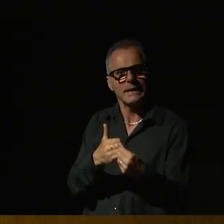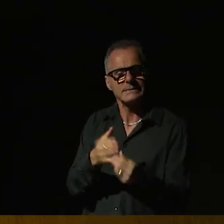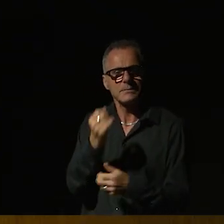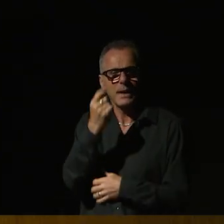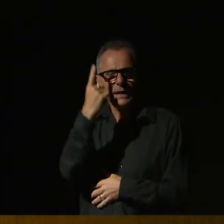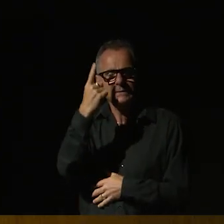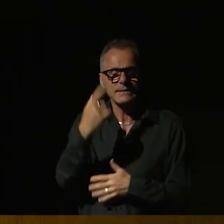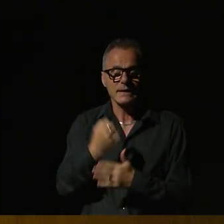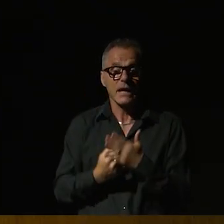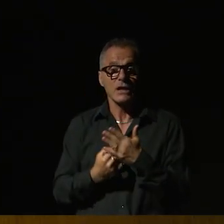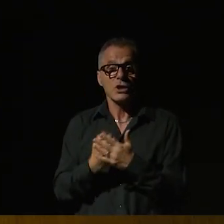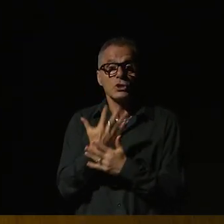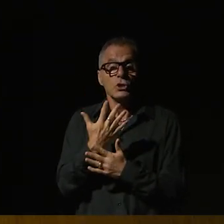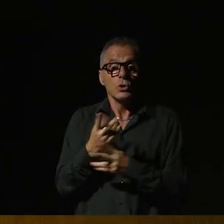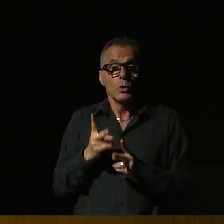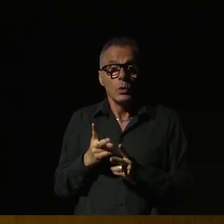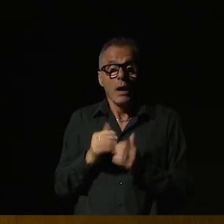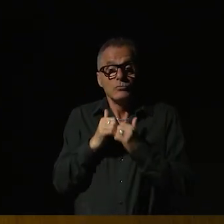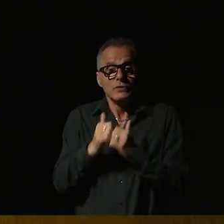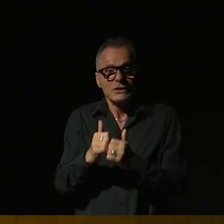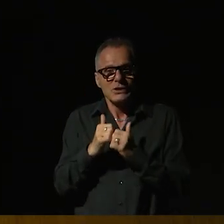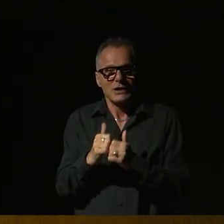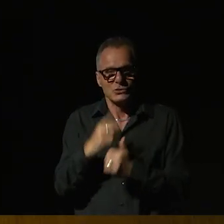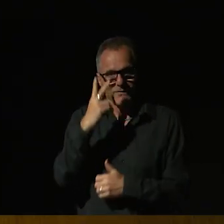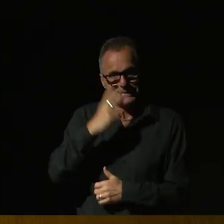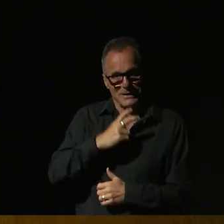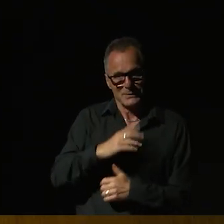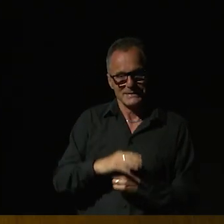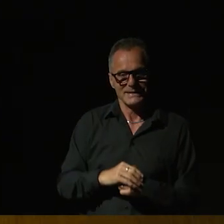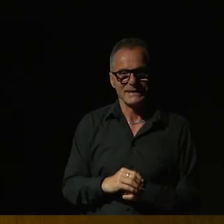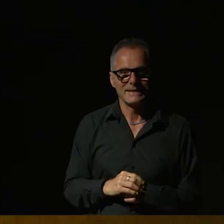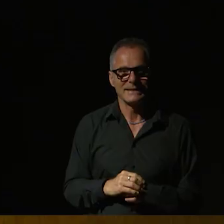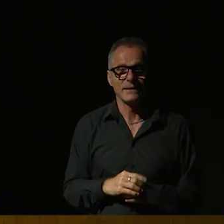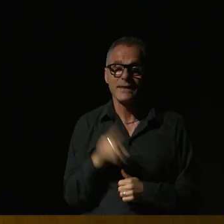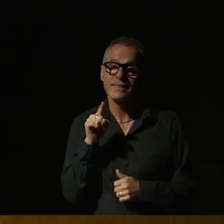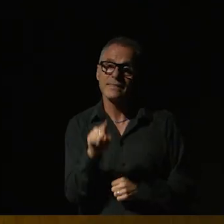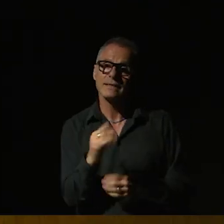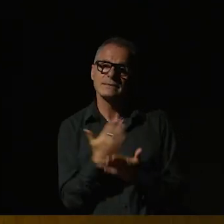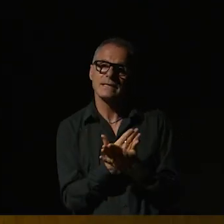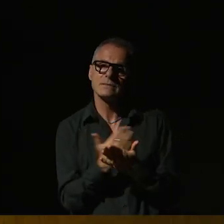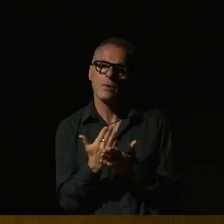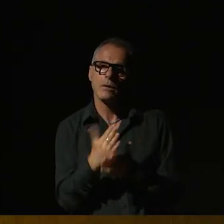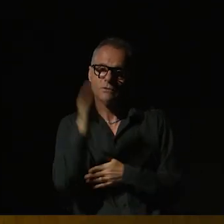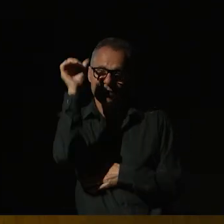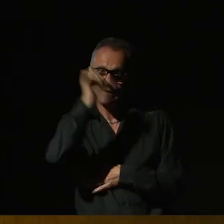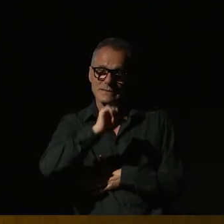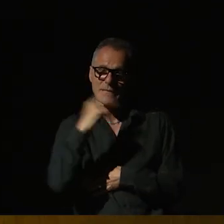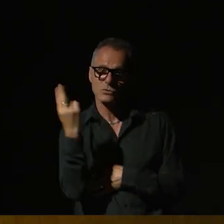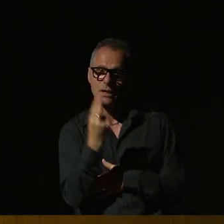and renewed appreciation of antiquity. This is part of the intellectual and artistic foundation